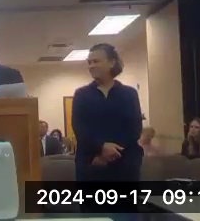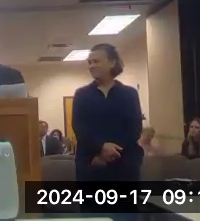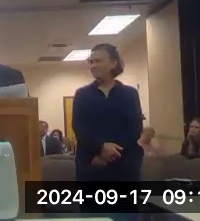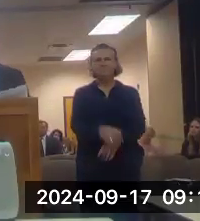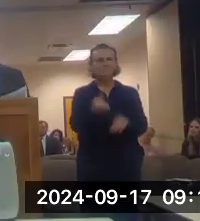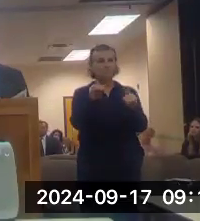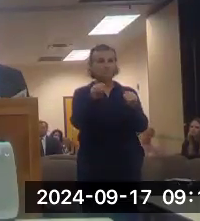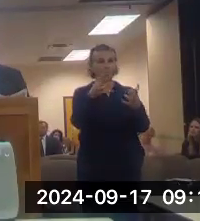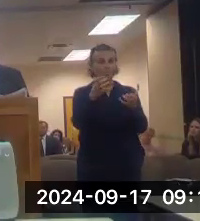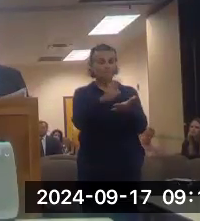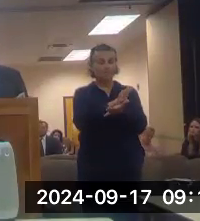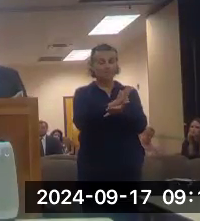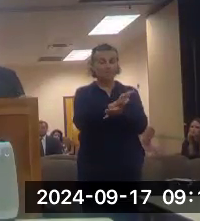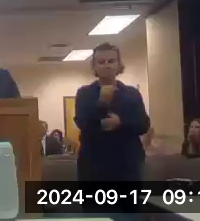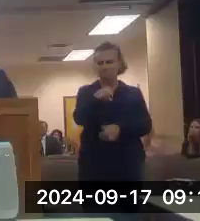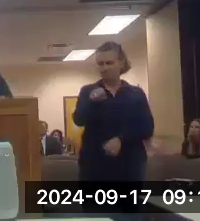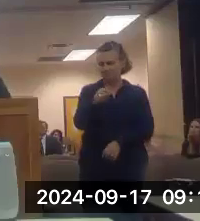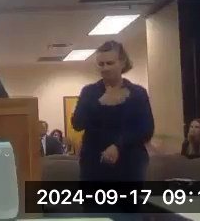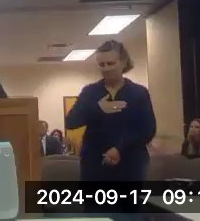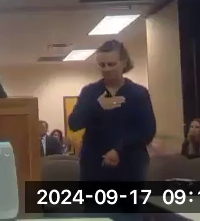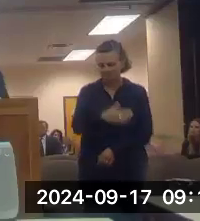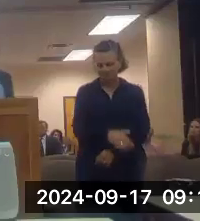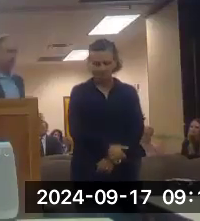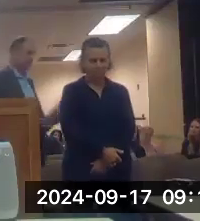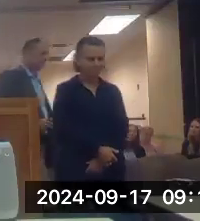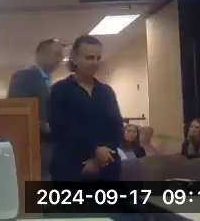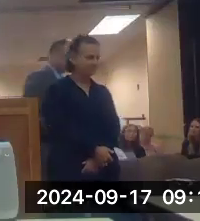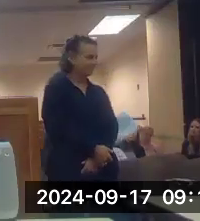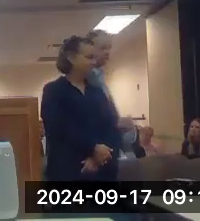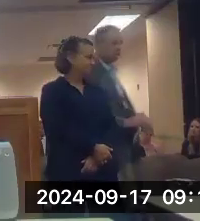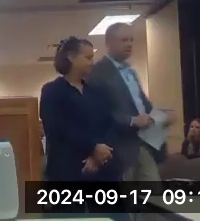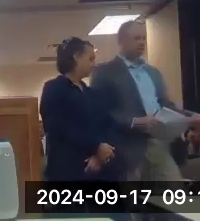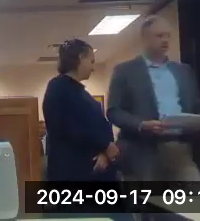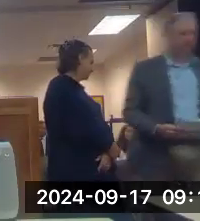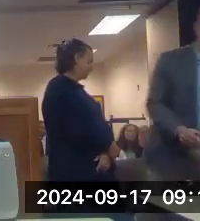Reginald Parson: Do you want to take the copies. Yeah, I'm sure we would take them Reginald Parson: after you're done with it.